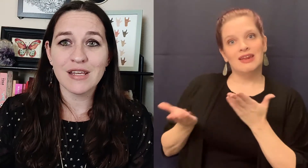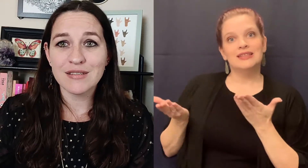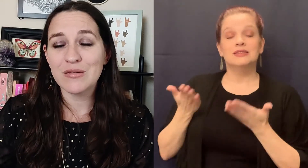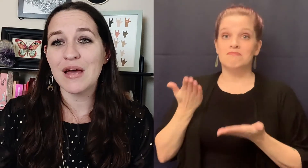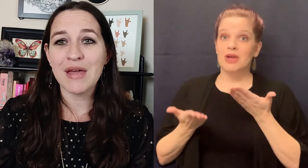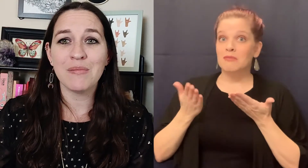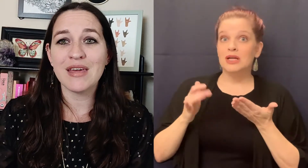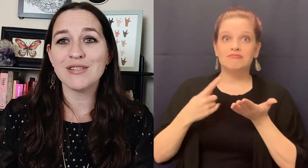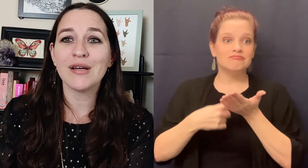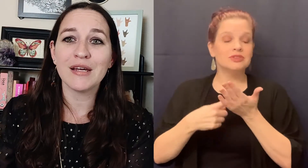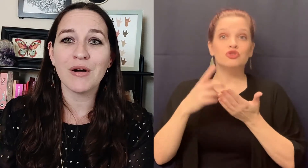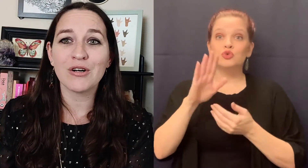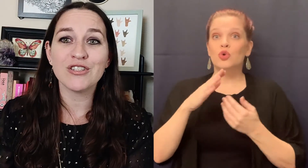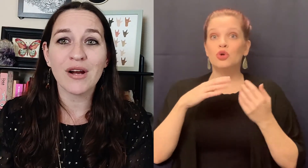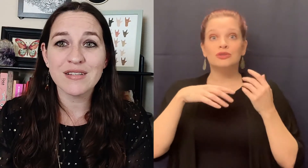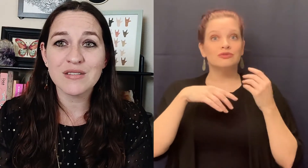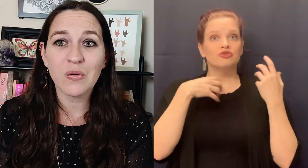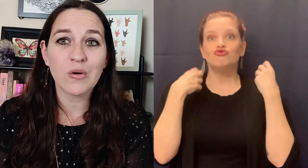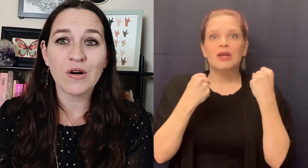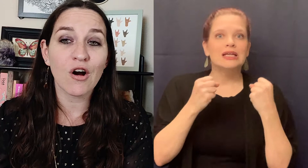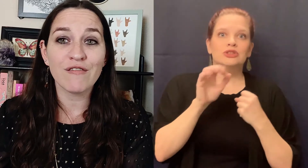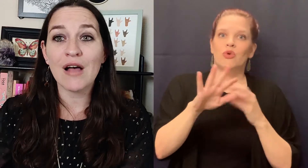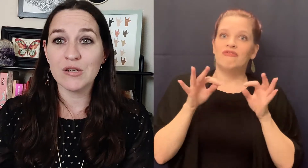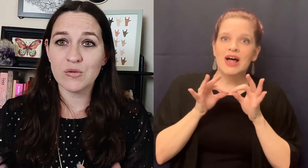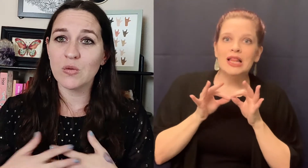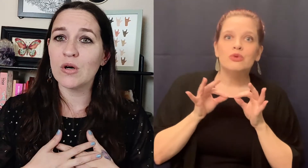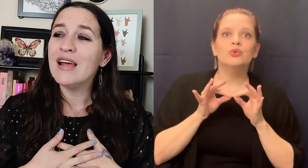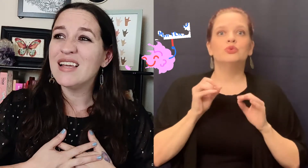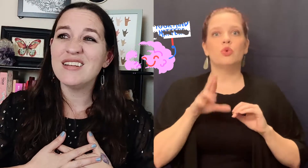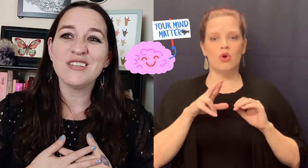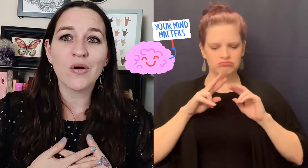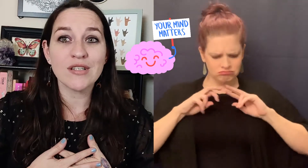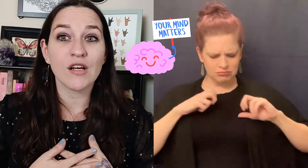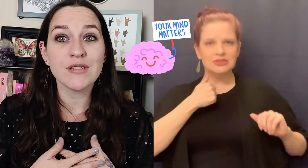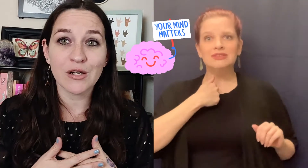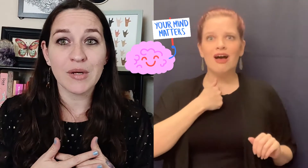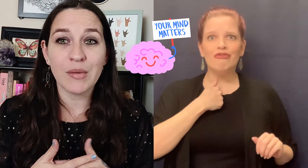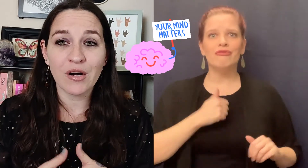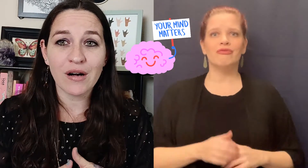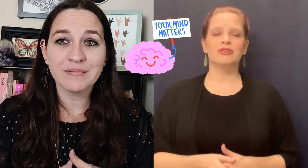things. That may be talking about our strengths or our values or getting to know ourselves a little bit better.